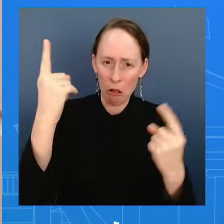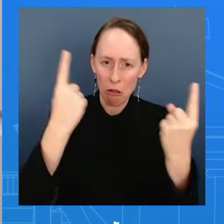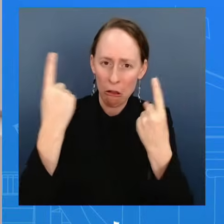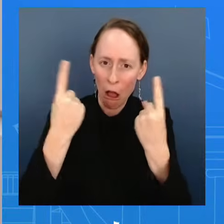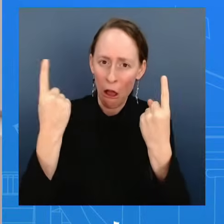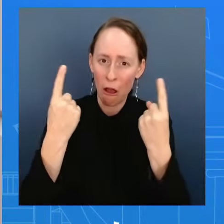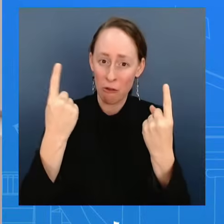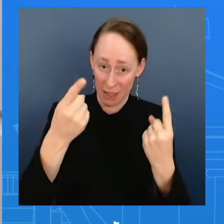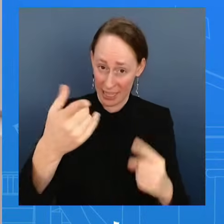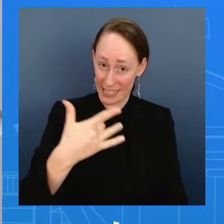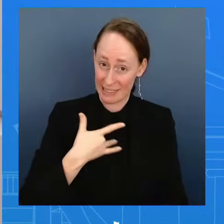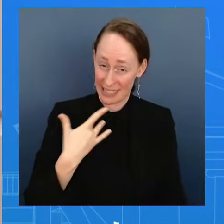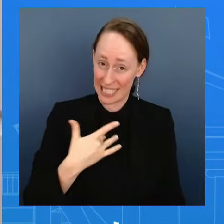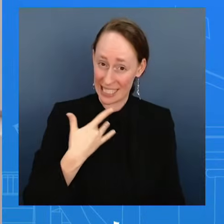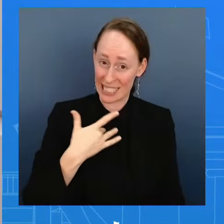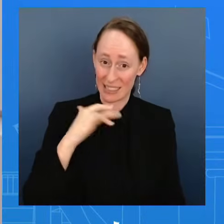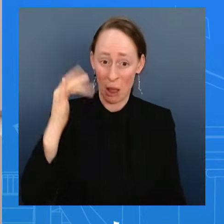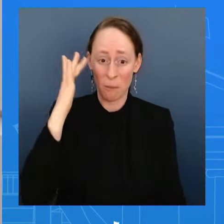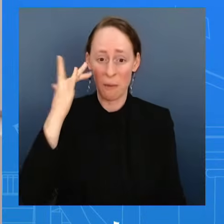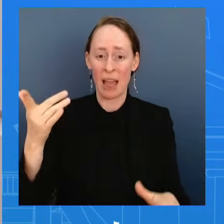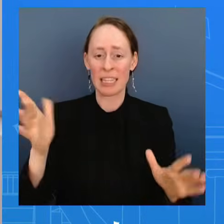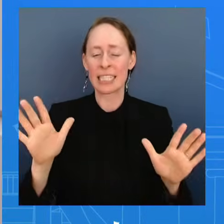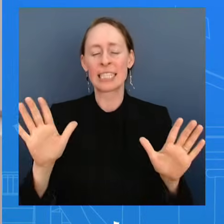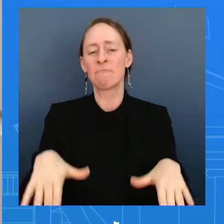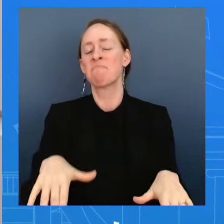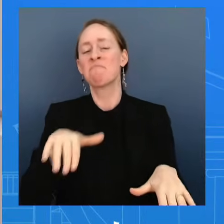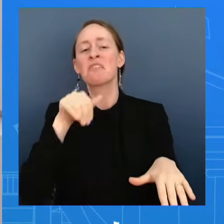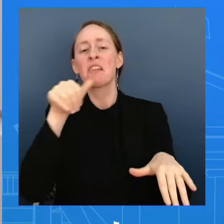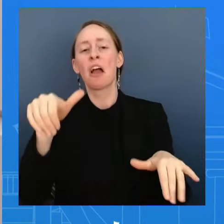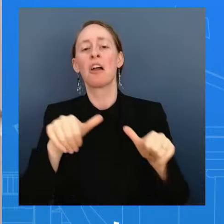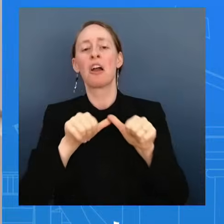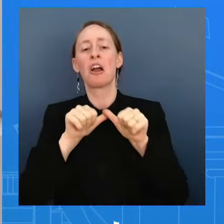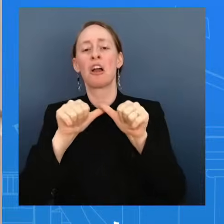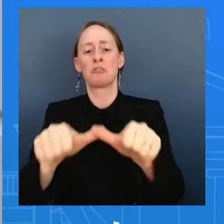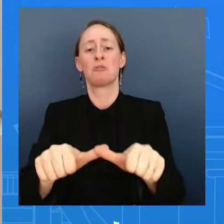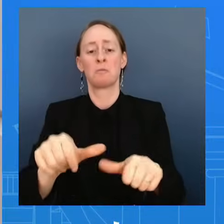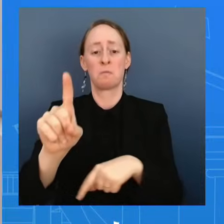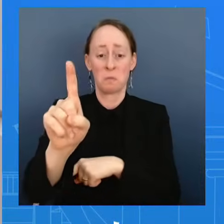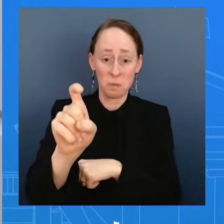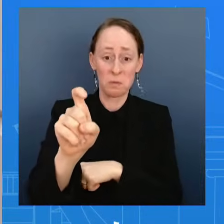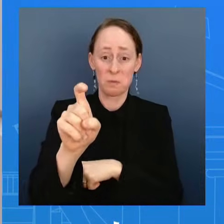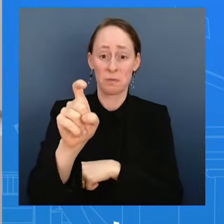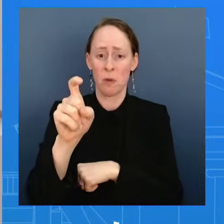Independent observers, preelection and exit polls, and quick counts corroborated these results.